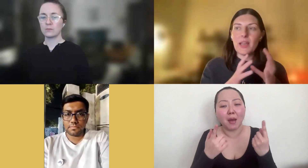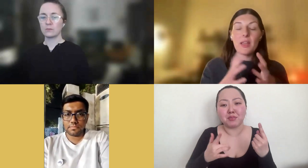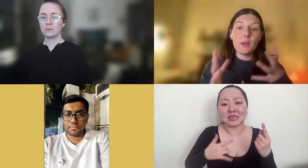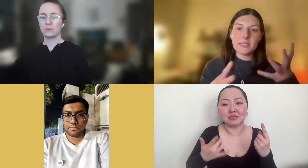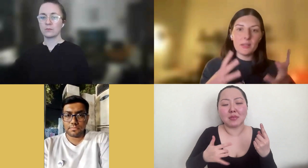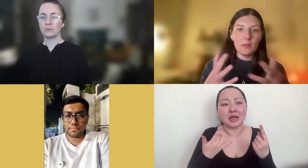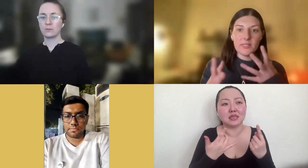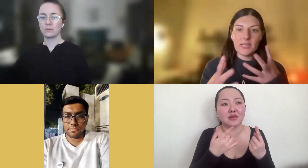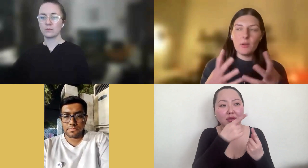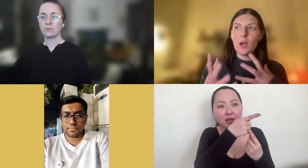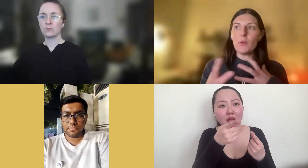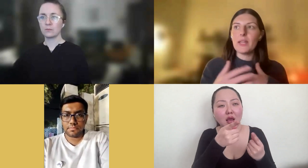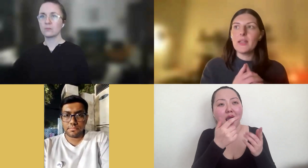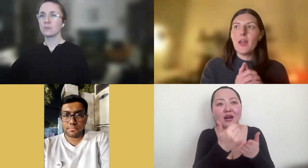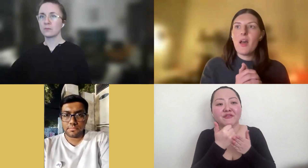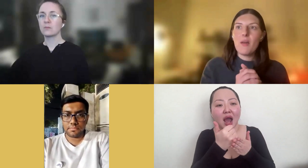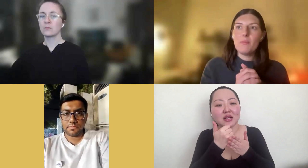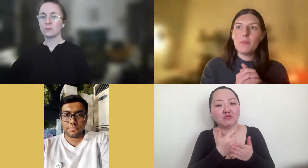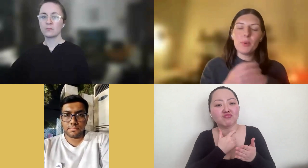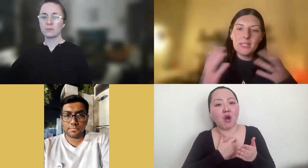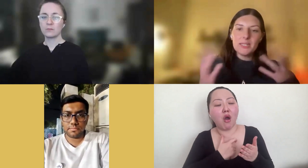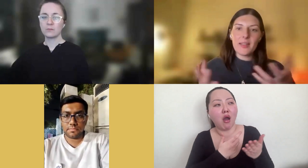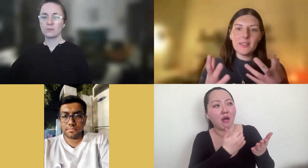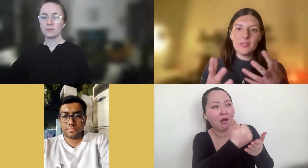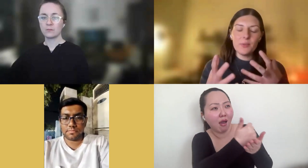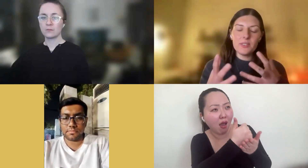were putting together - I know it is still obviously ongoing, but bringing together